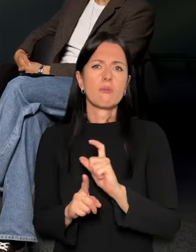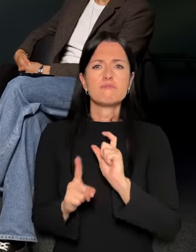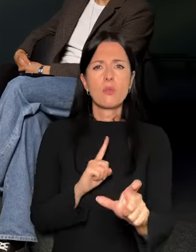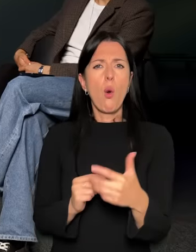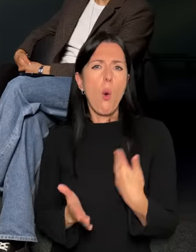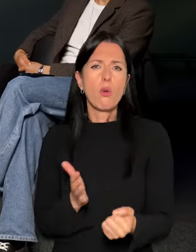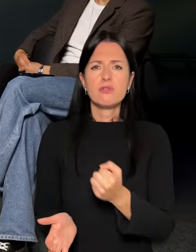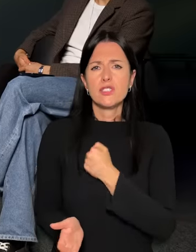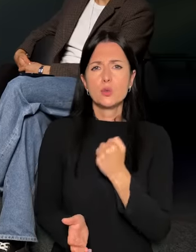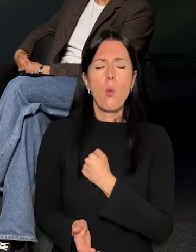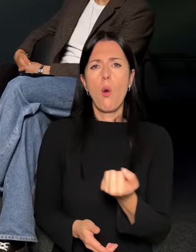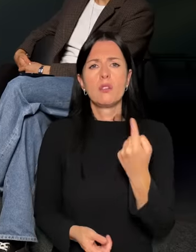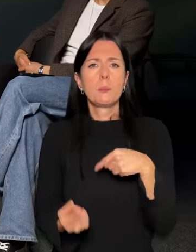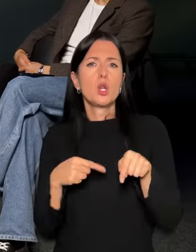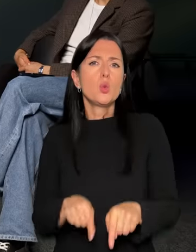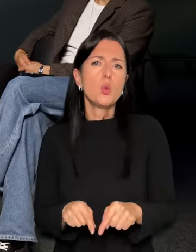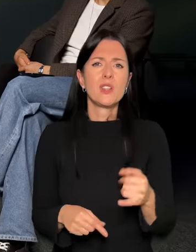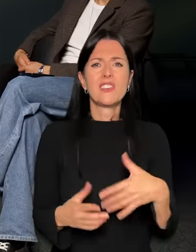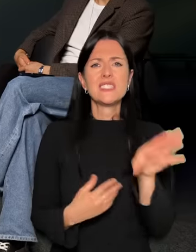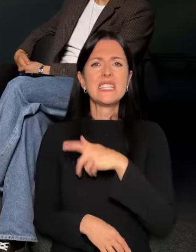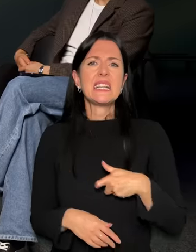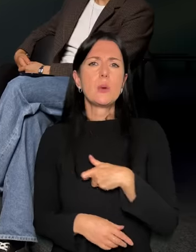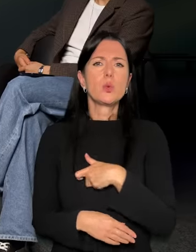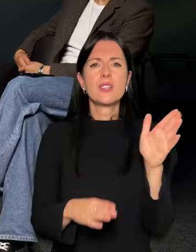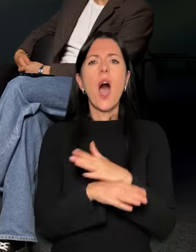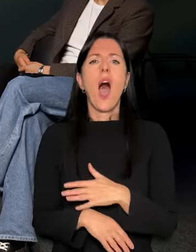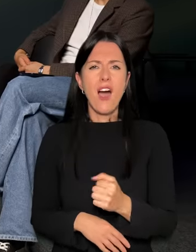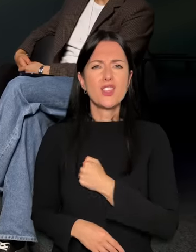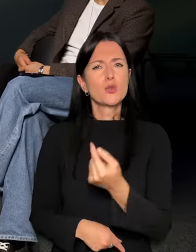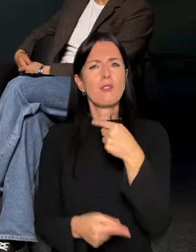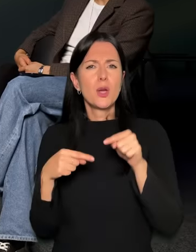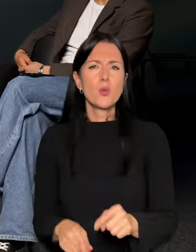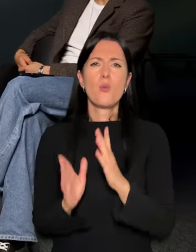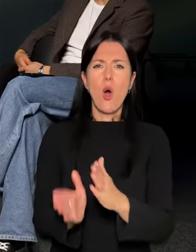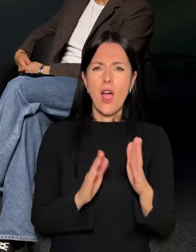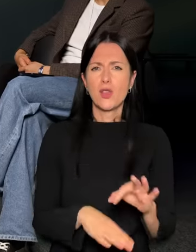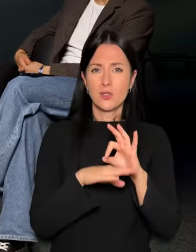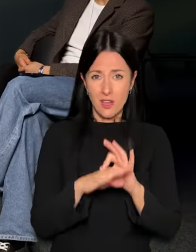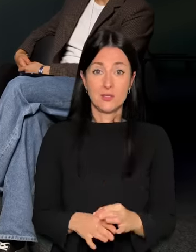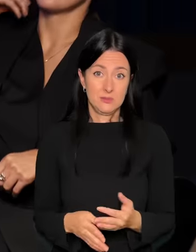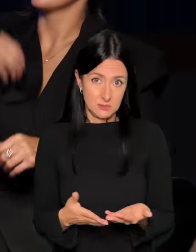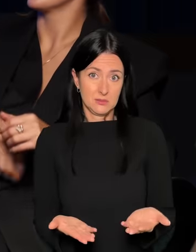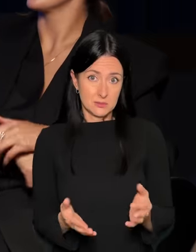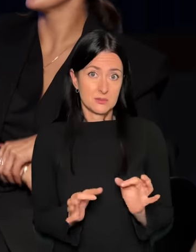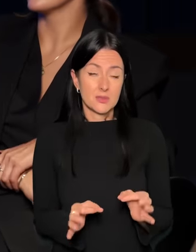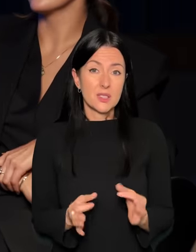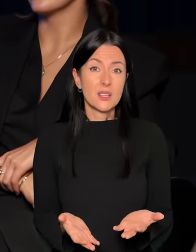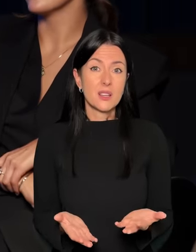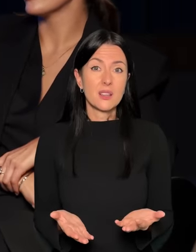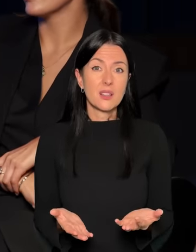that the military will come again and all these deputies again... The military will come again and restore order, Like that. And, like,